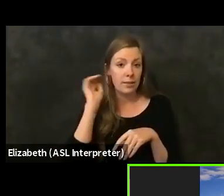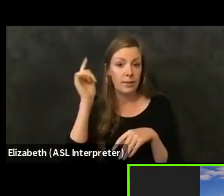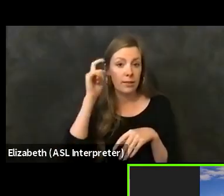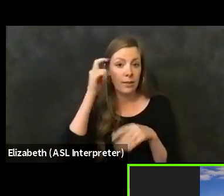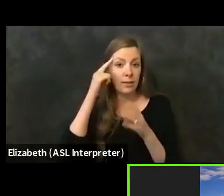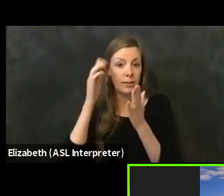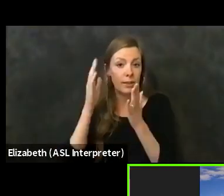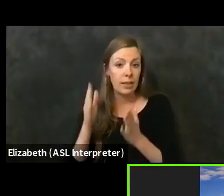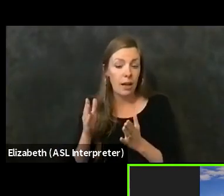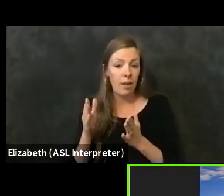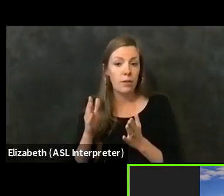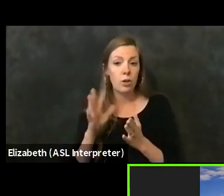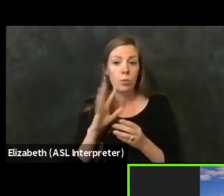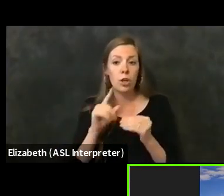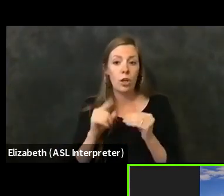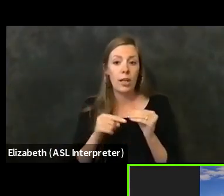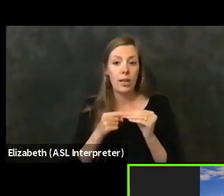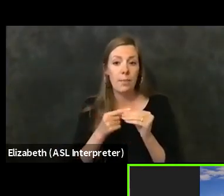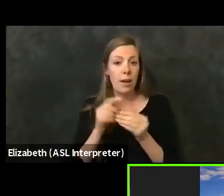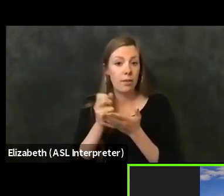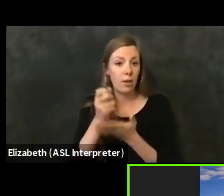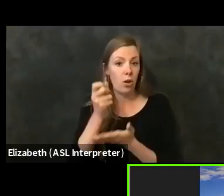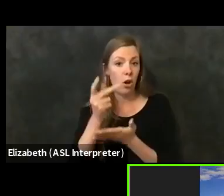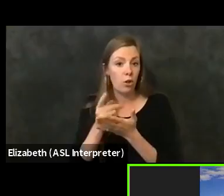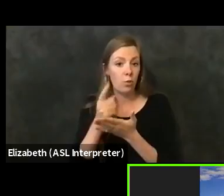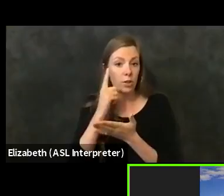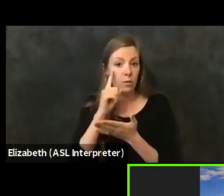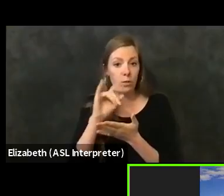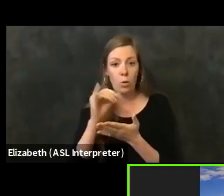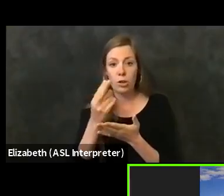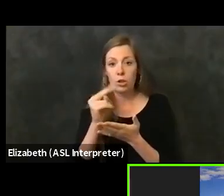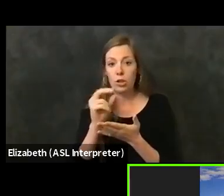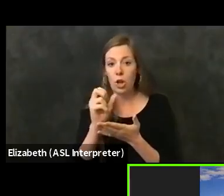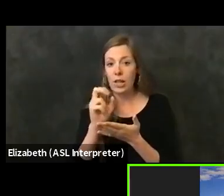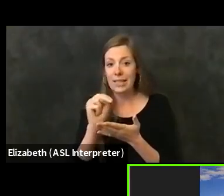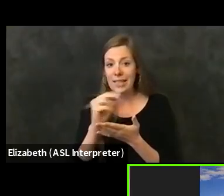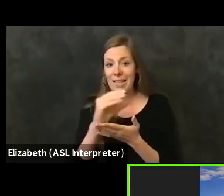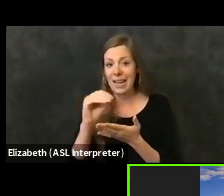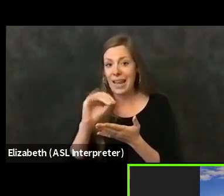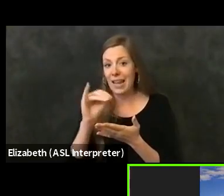the incoming authorization of Johnson and Johnson vaccines with 20 million of those